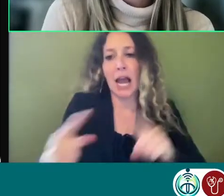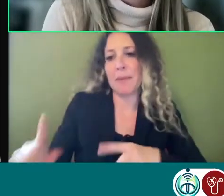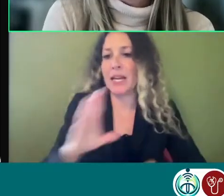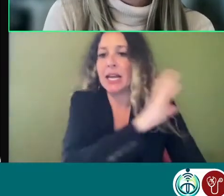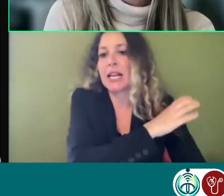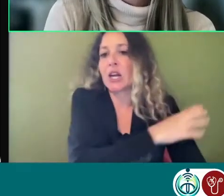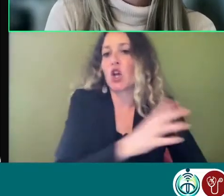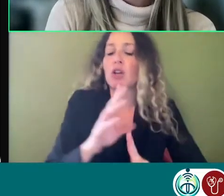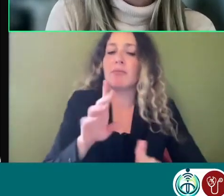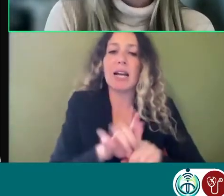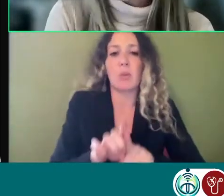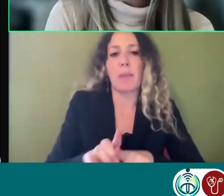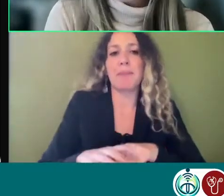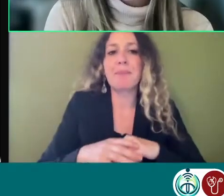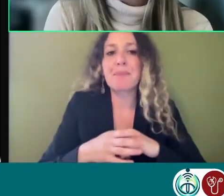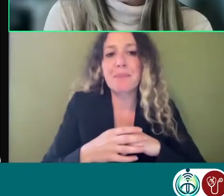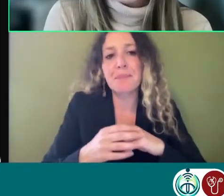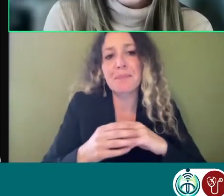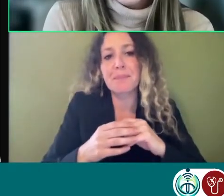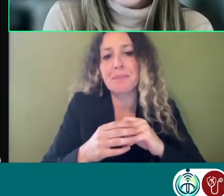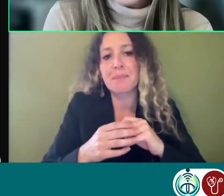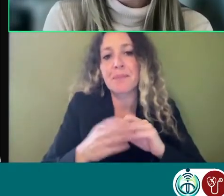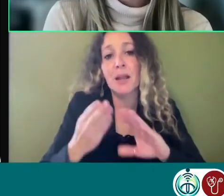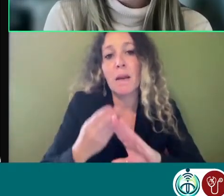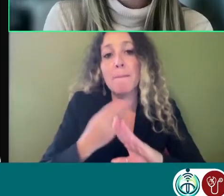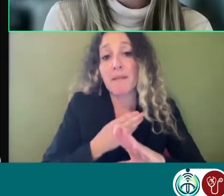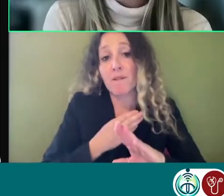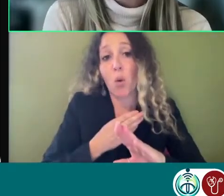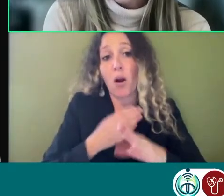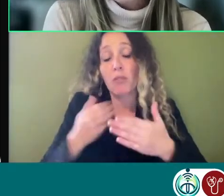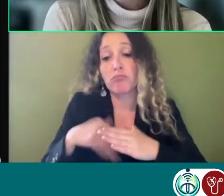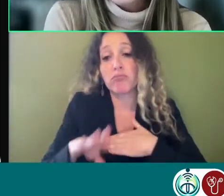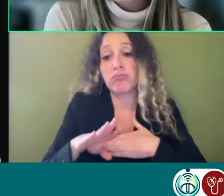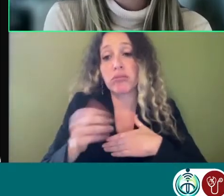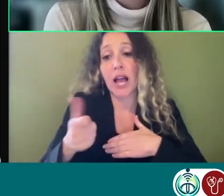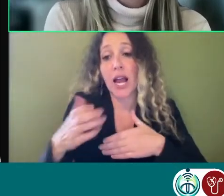So before getting into anything, I wanna really drive the home the point of the